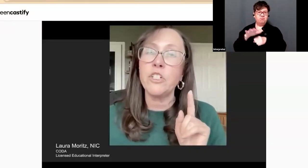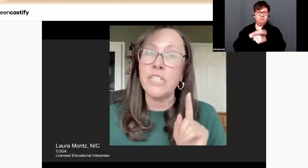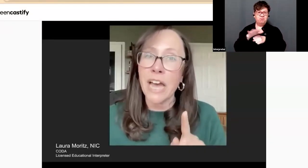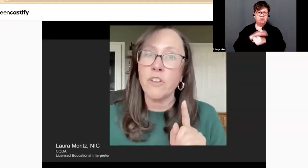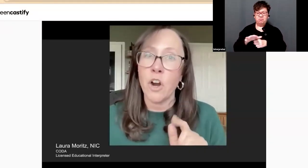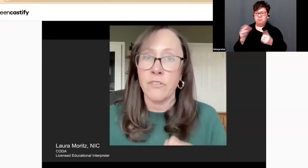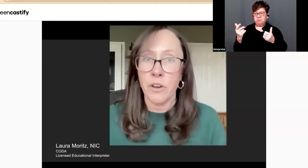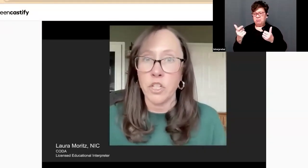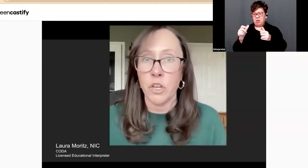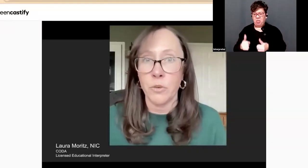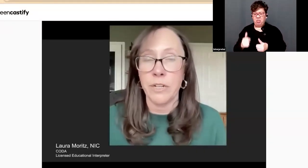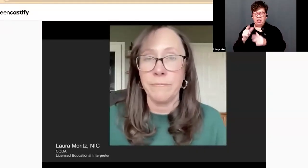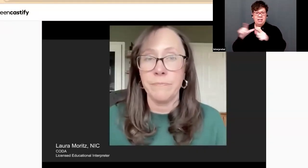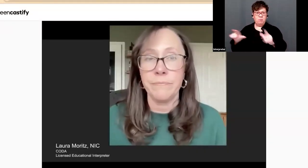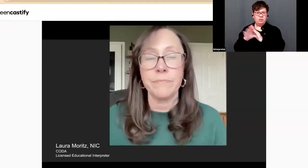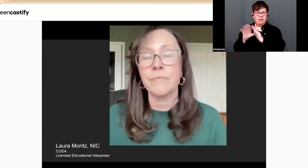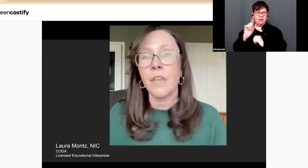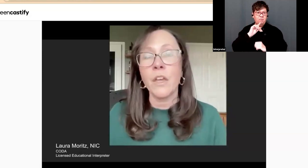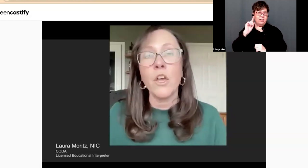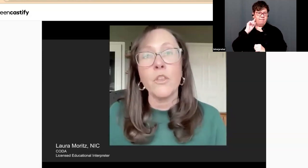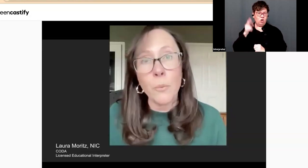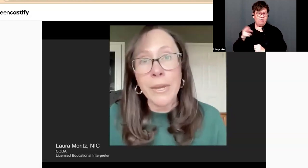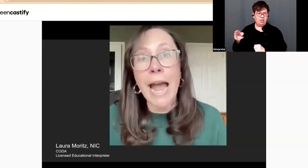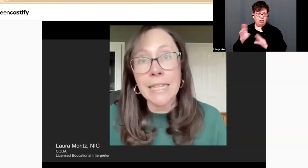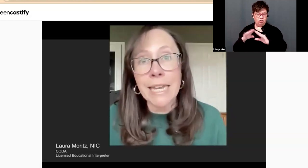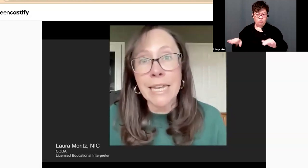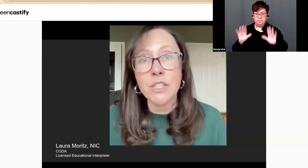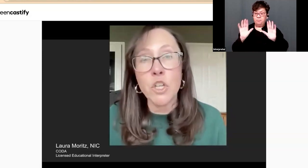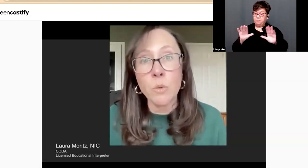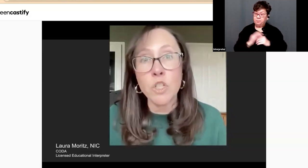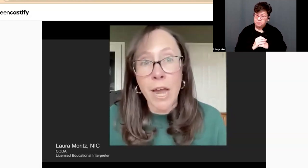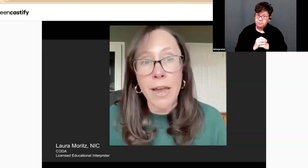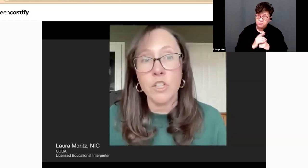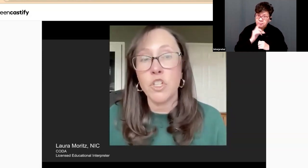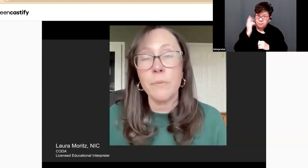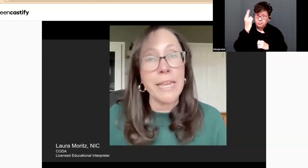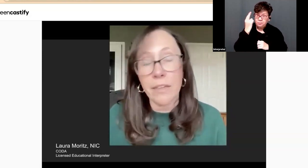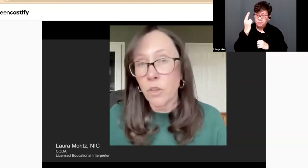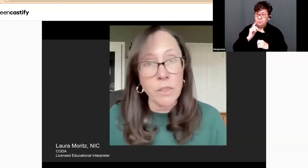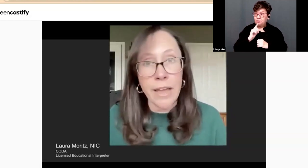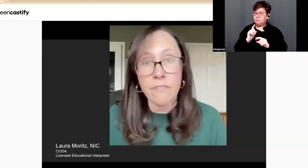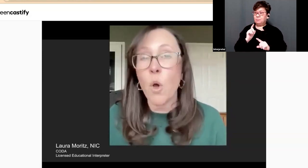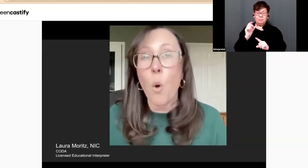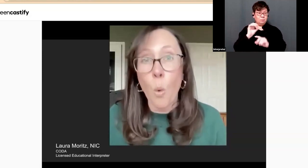for Deaf or hard of hearing children. The reality is, no child should begin their life